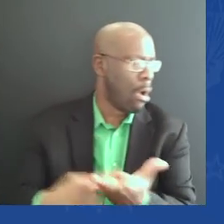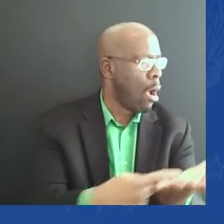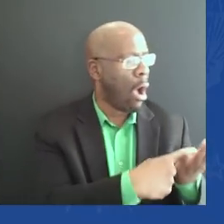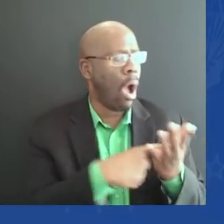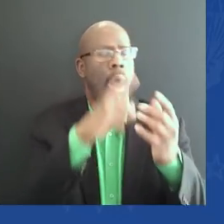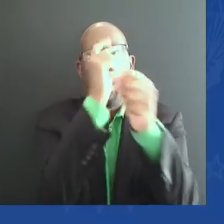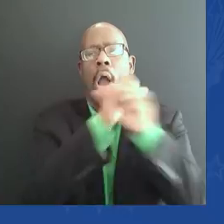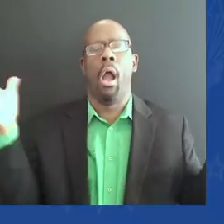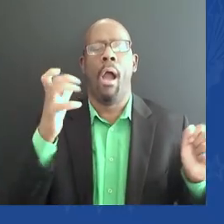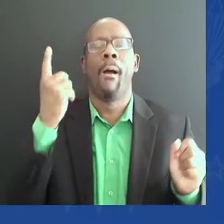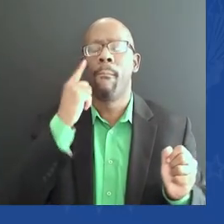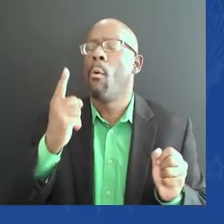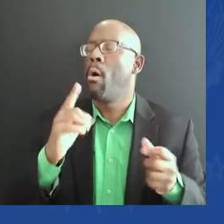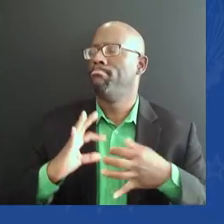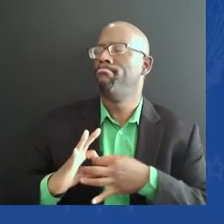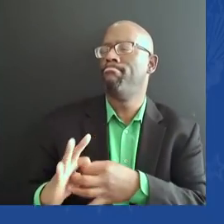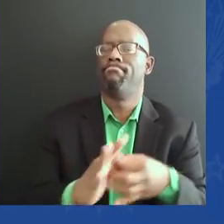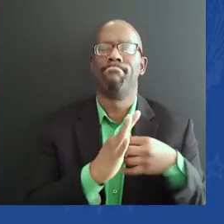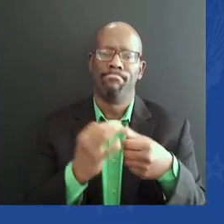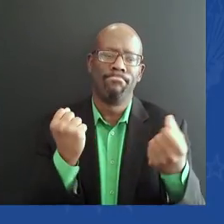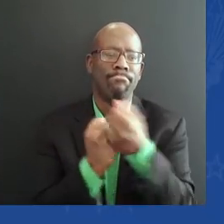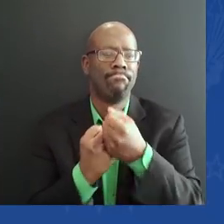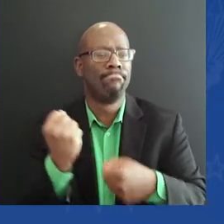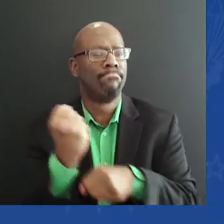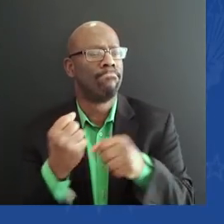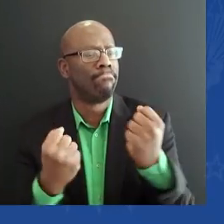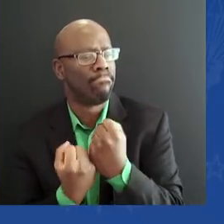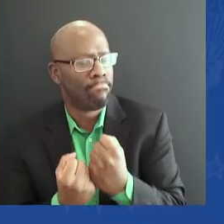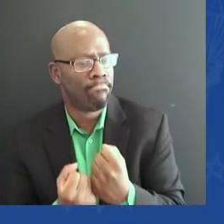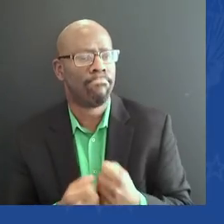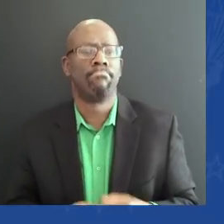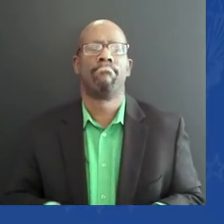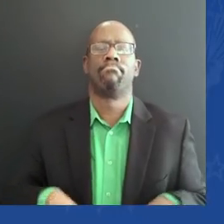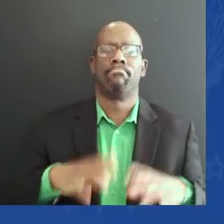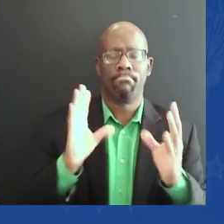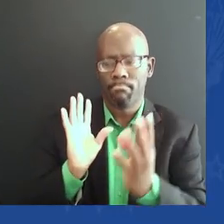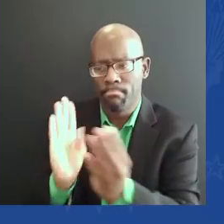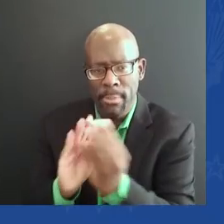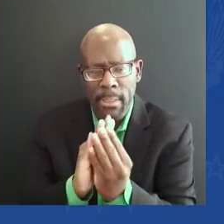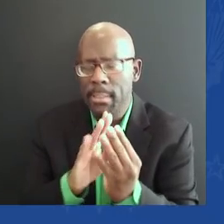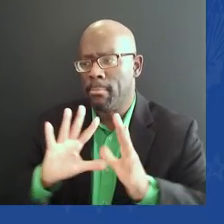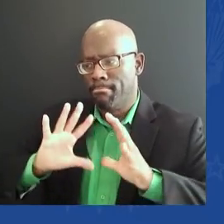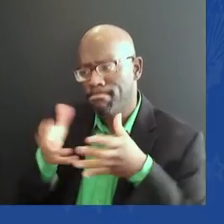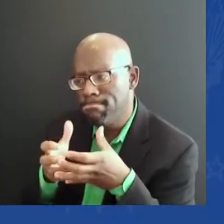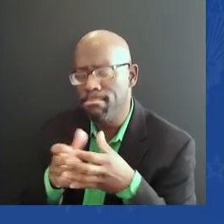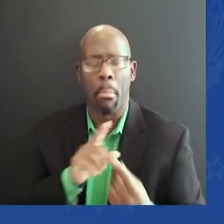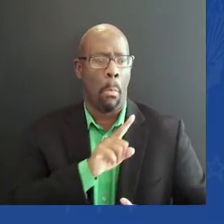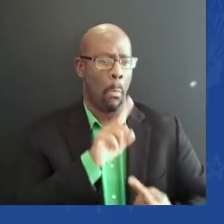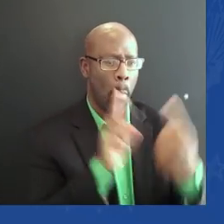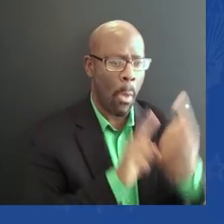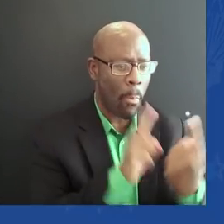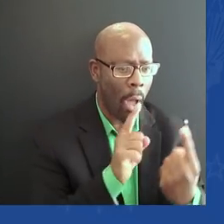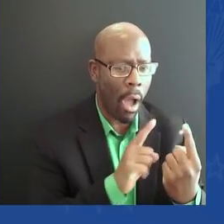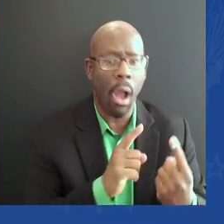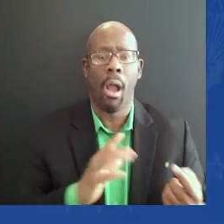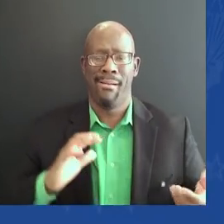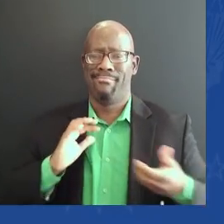and I had many of those -- a real eagerness among our partners and allies for American leadership to help bring the world together